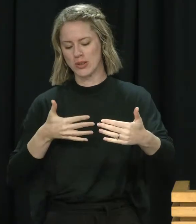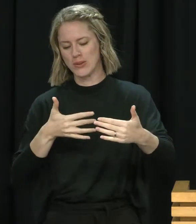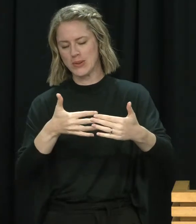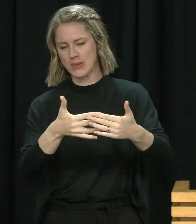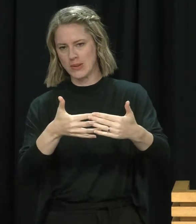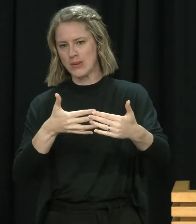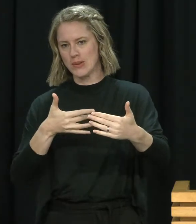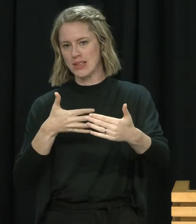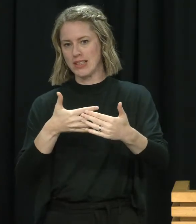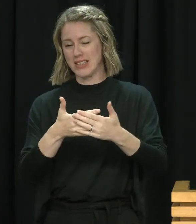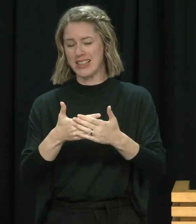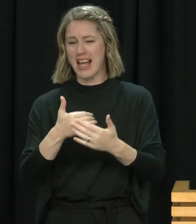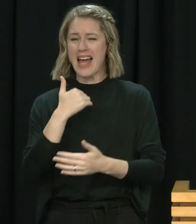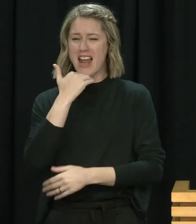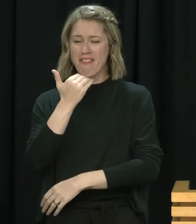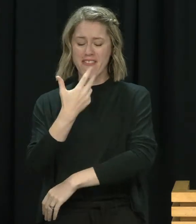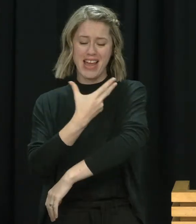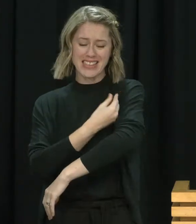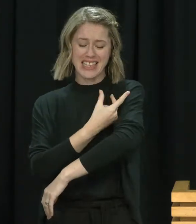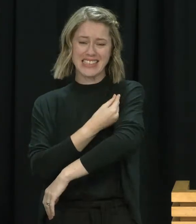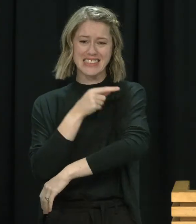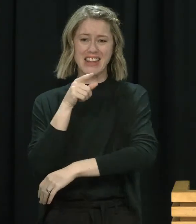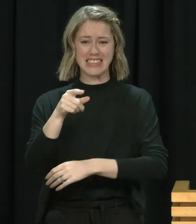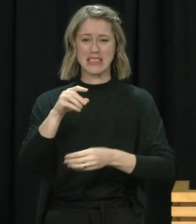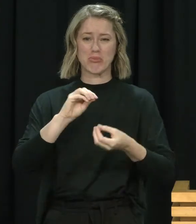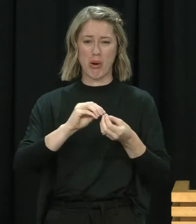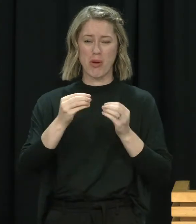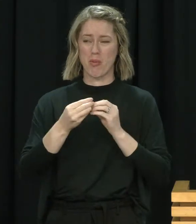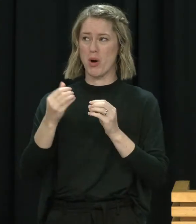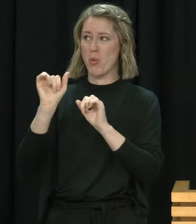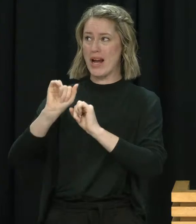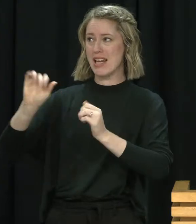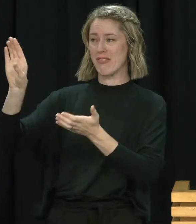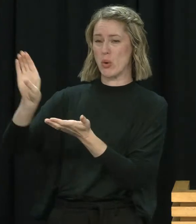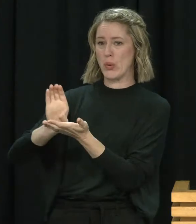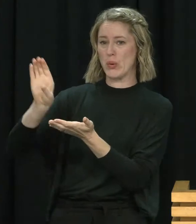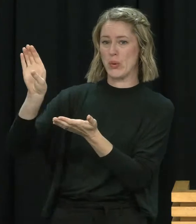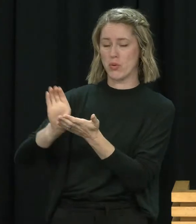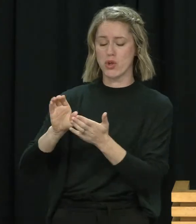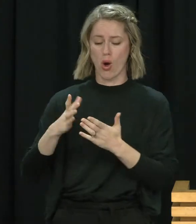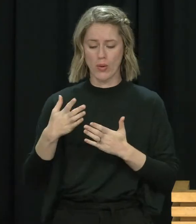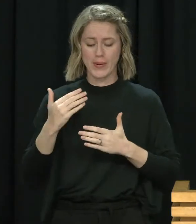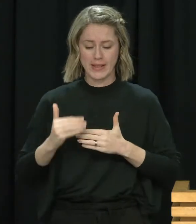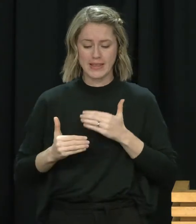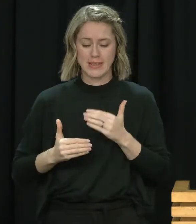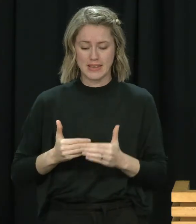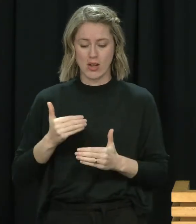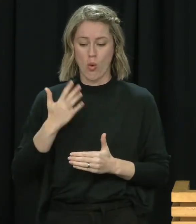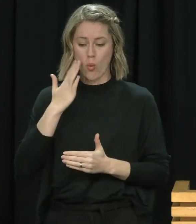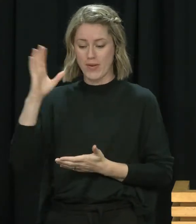be arranged by the end of July. The suppliers, the big issue that's holding back